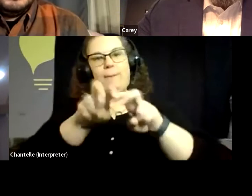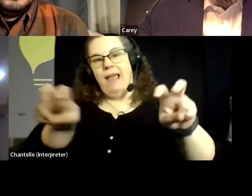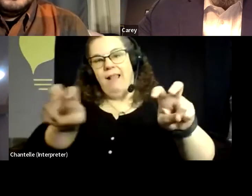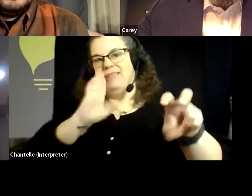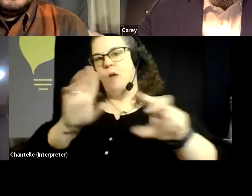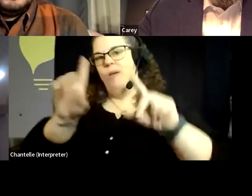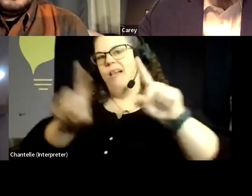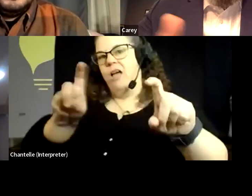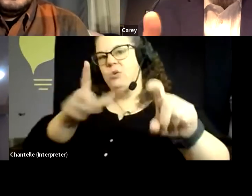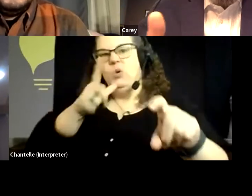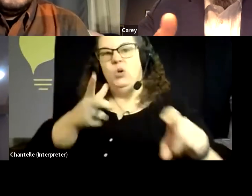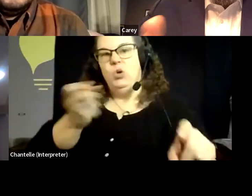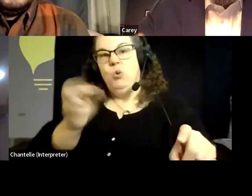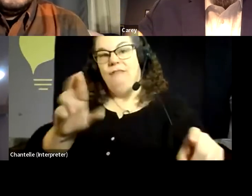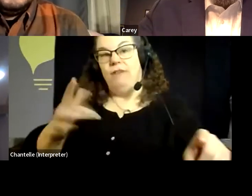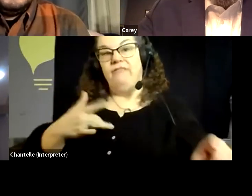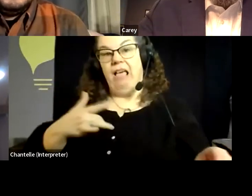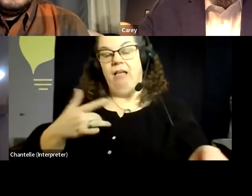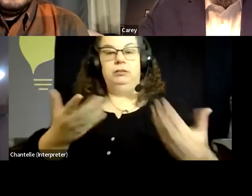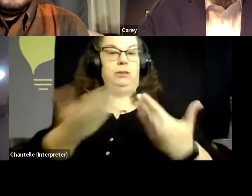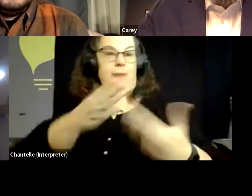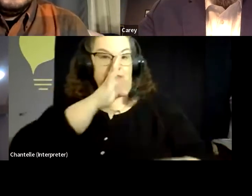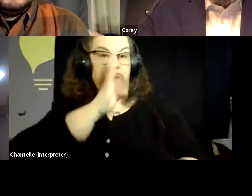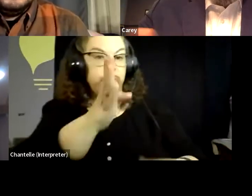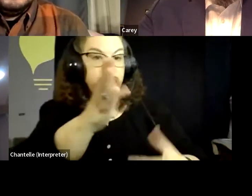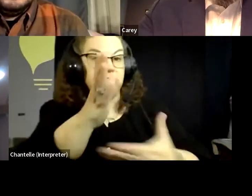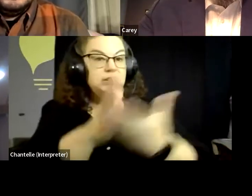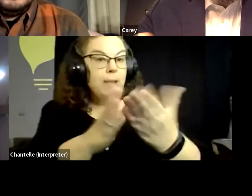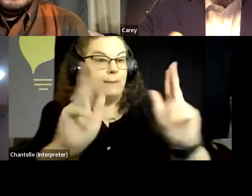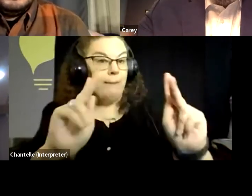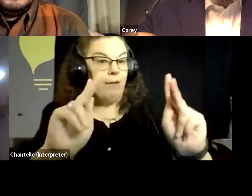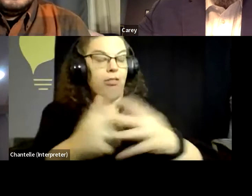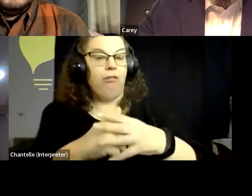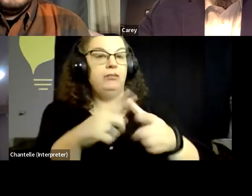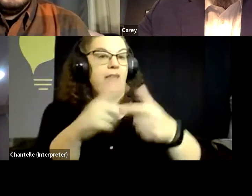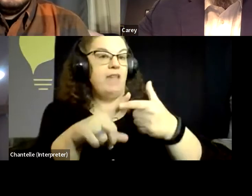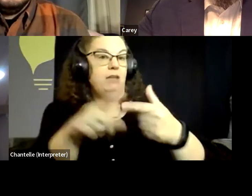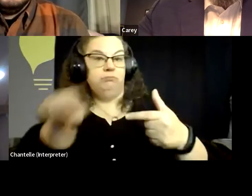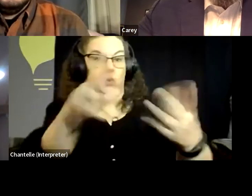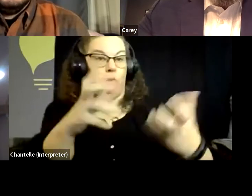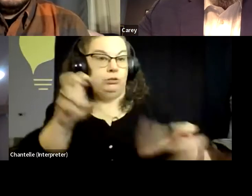s whoever feels -- I may have questions for certain people. If you want to jump in and add on, you are more